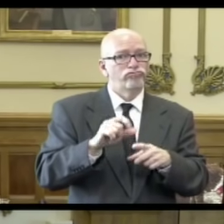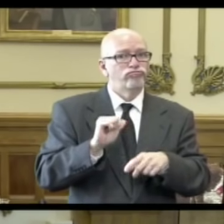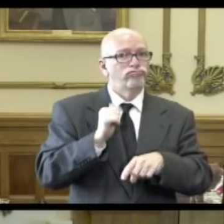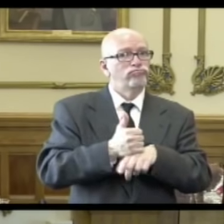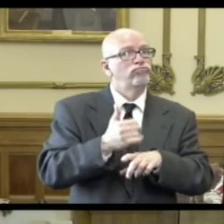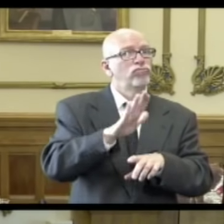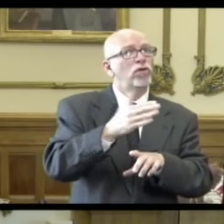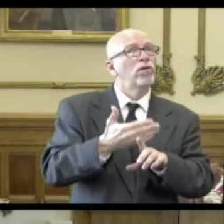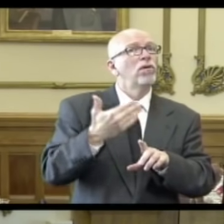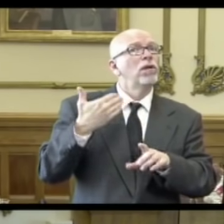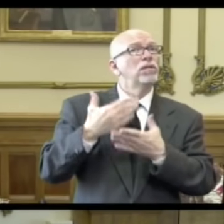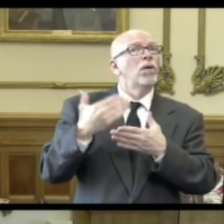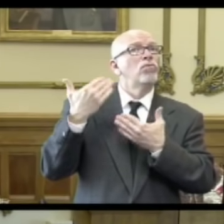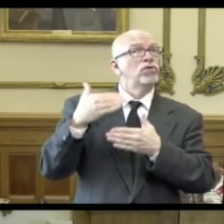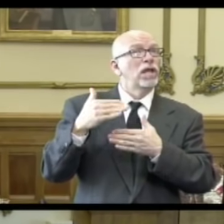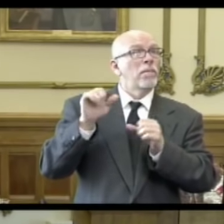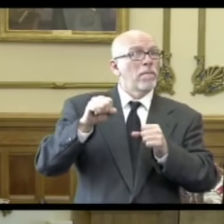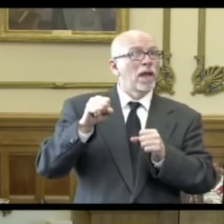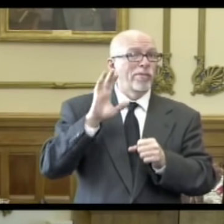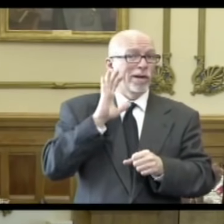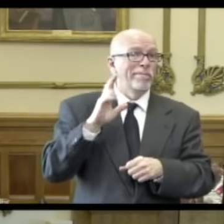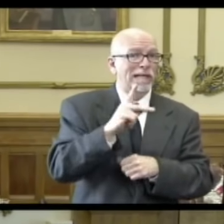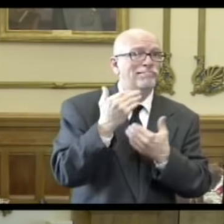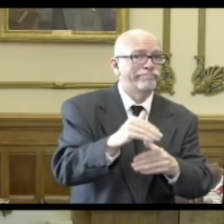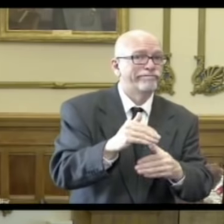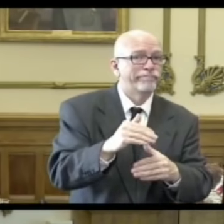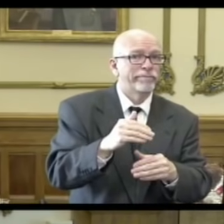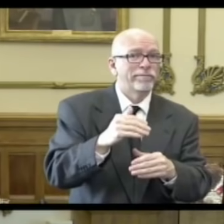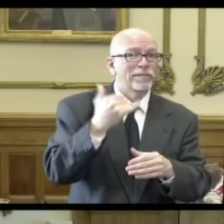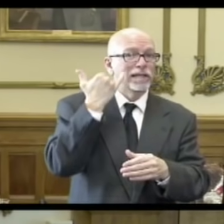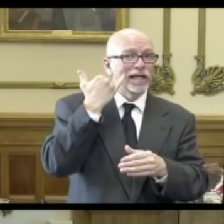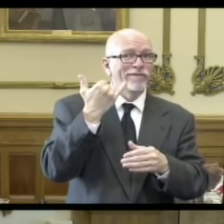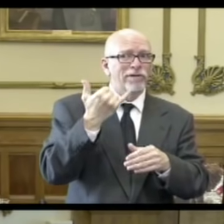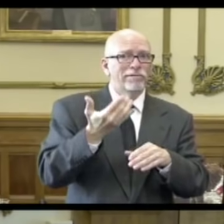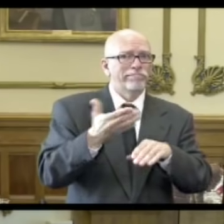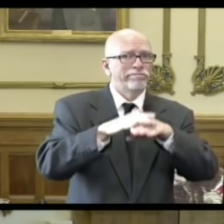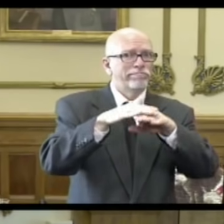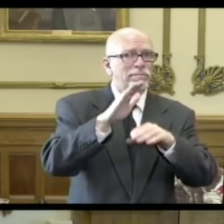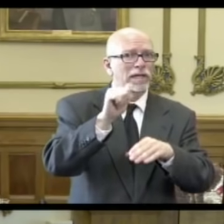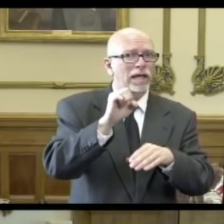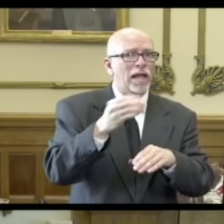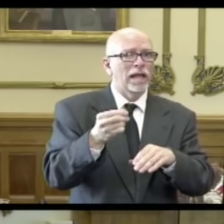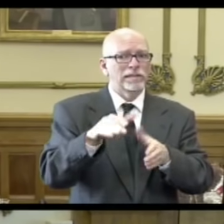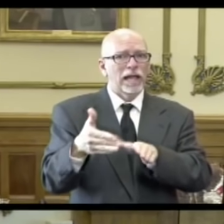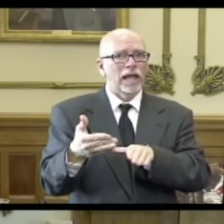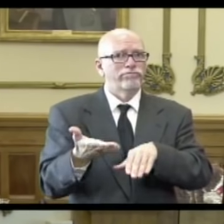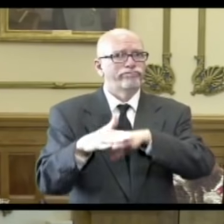MOVING IN THE WRONG DIRECTION AS RESTRICTIONS ARE RELAXED DOES THIS MEAN THAT YOU STAND READY TO REIMPOSE PREVIOUSLY